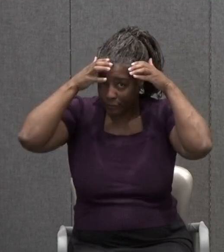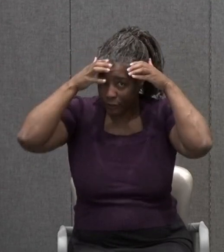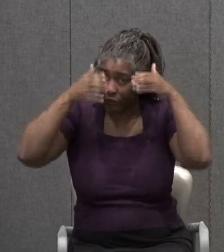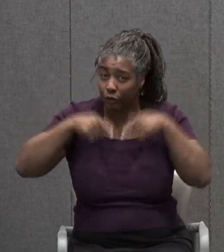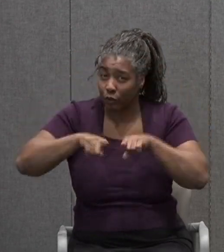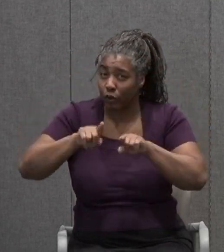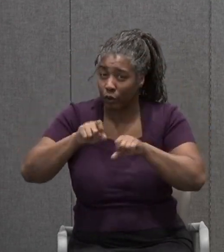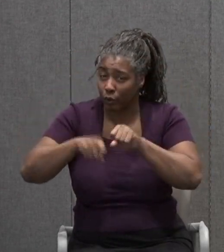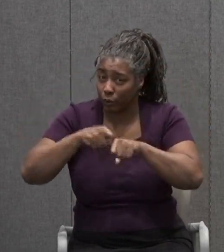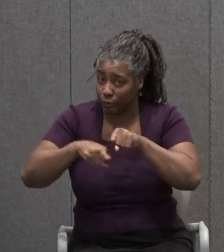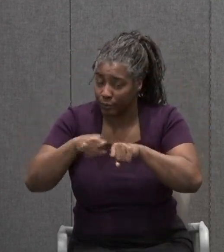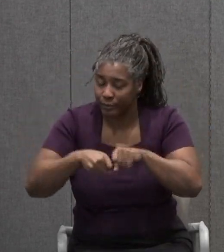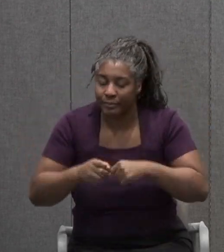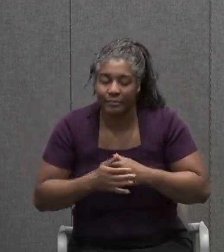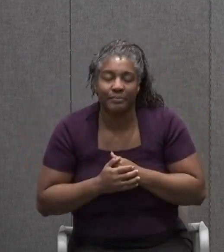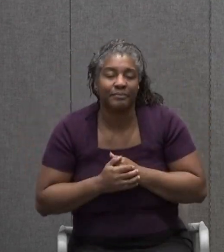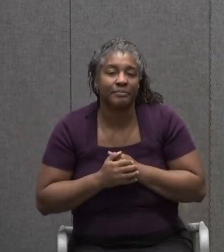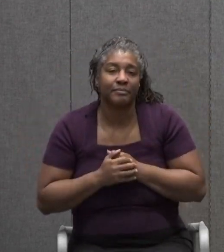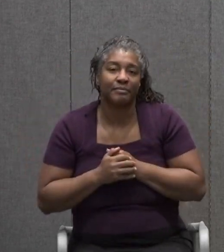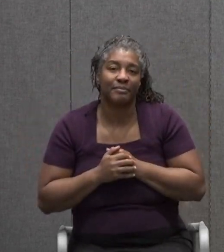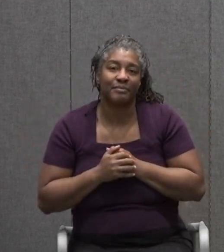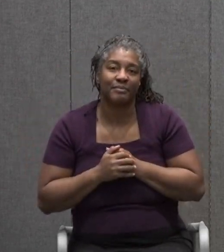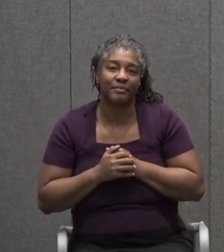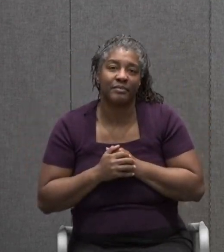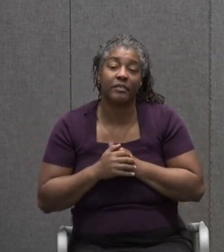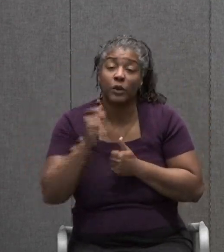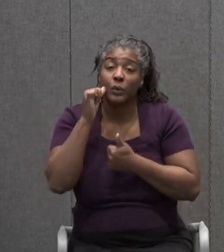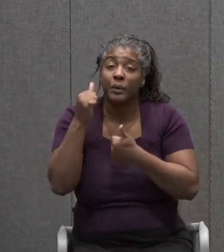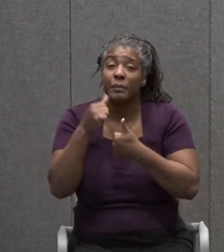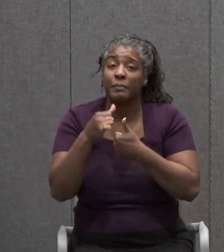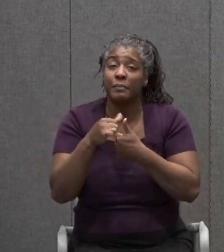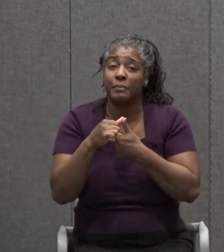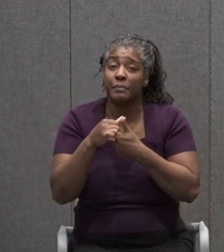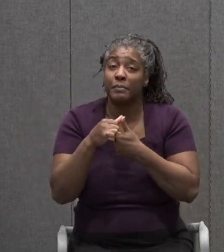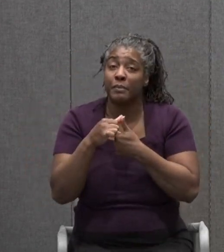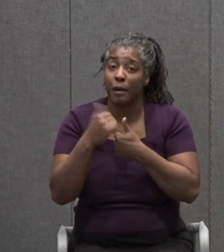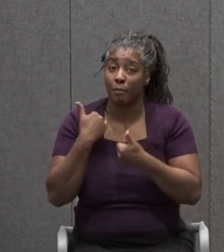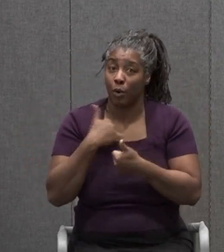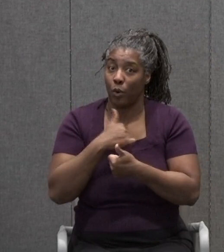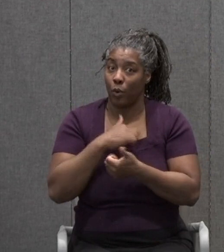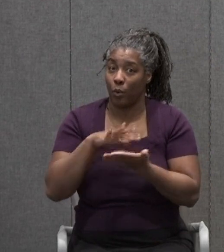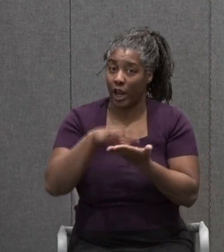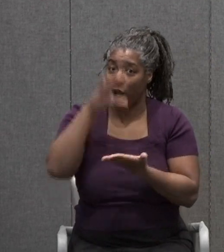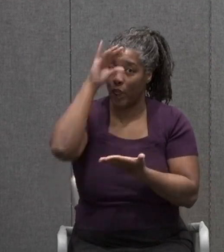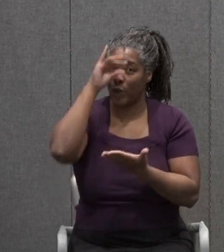And then don't forget, we learned about meditation. So important with the foursquare breathing